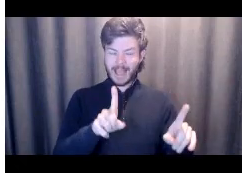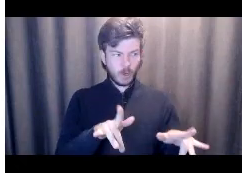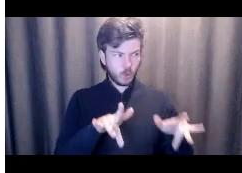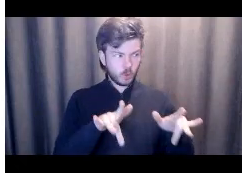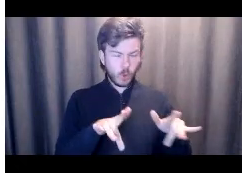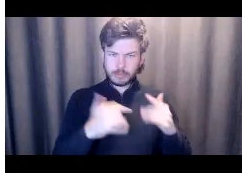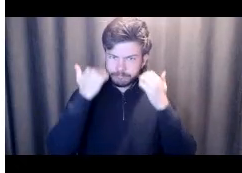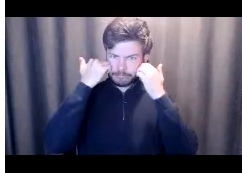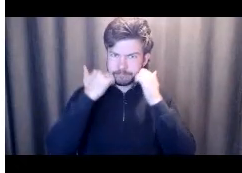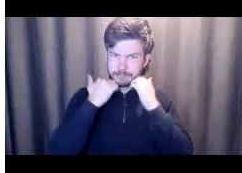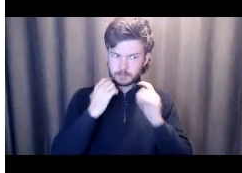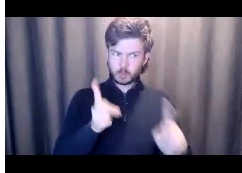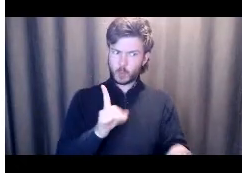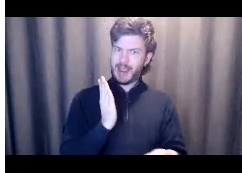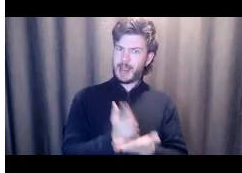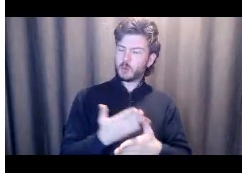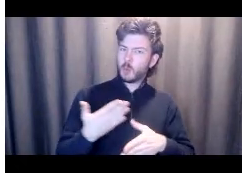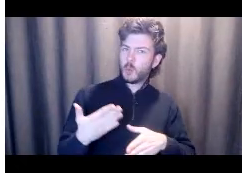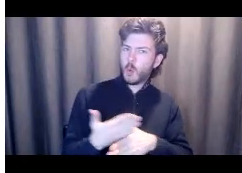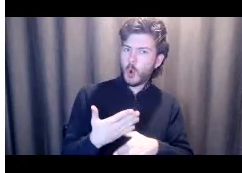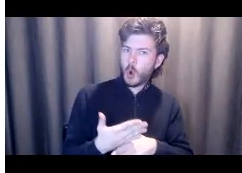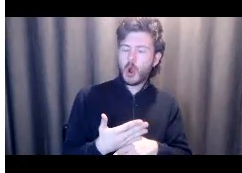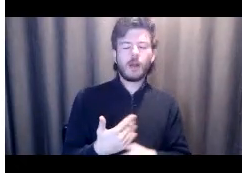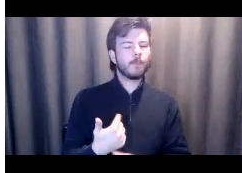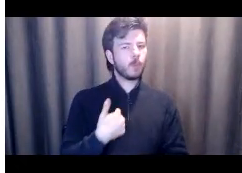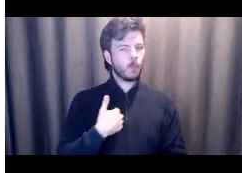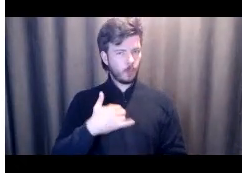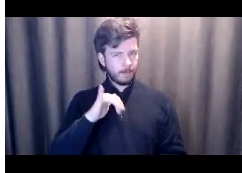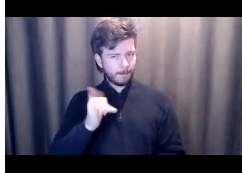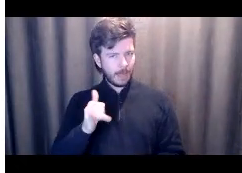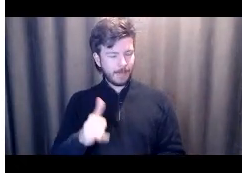a debt that the participant will need to pay back.